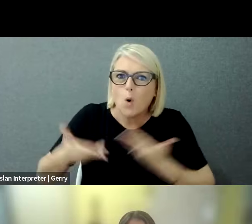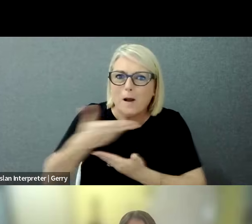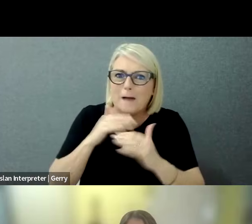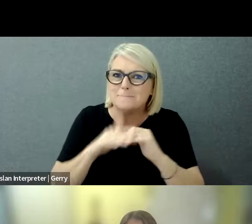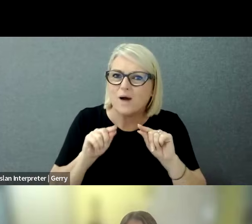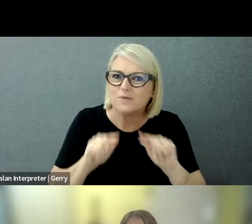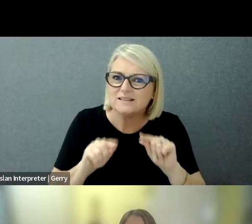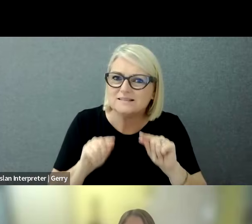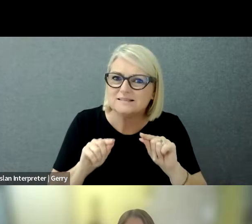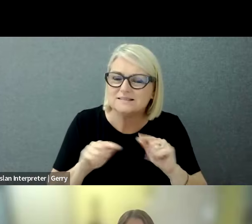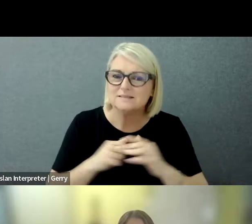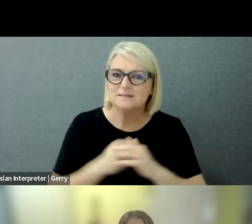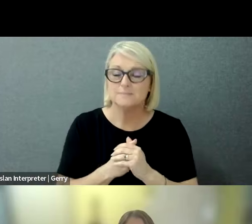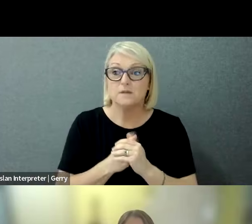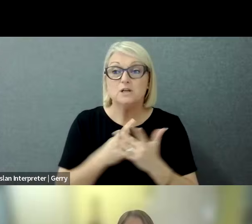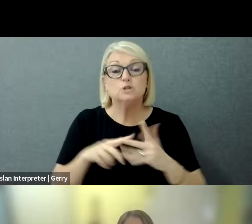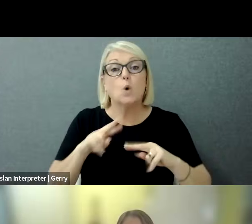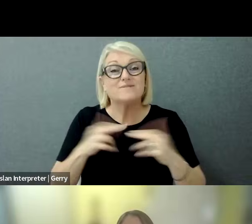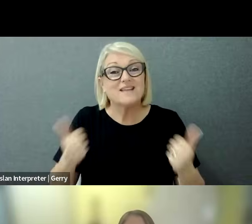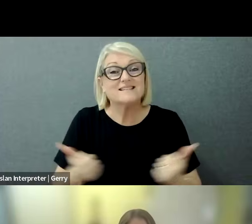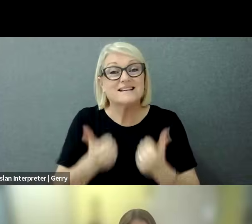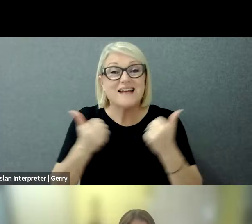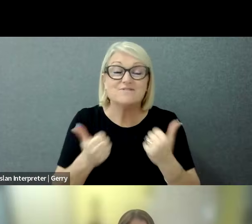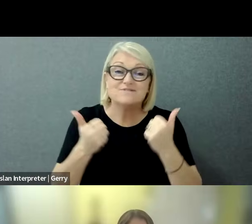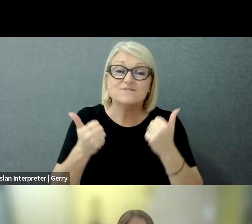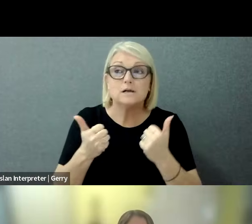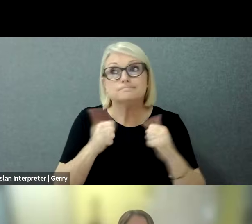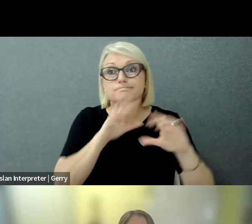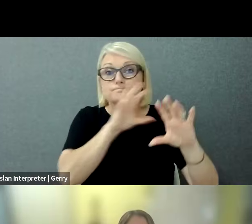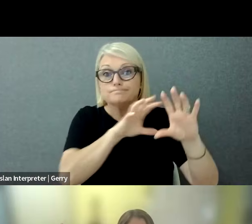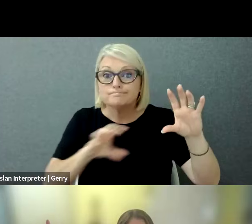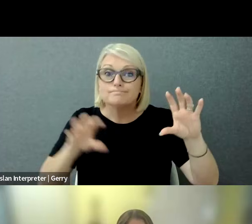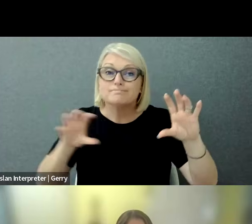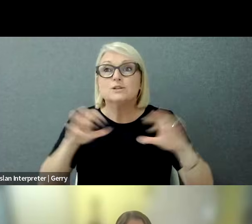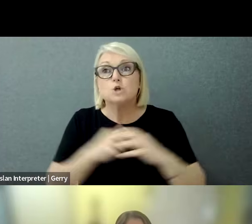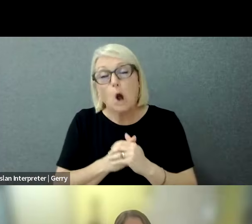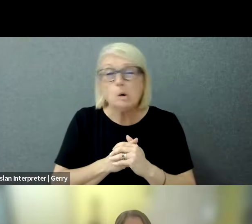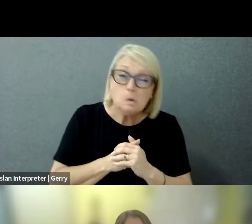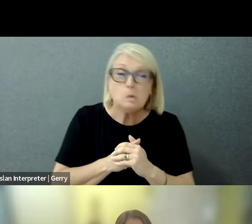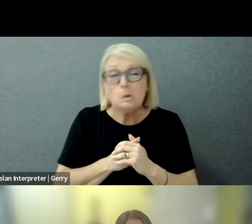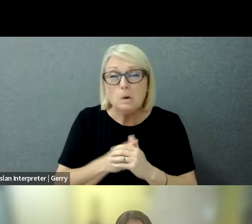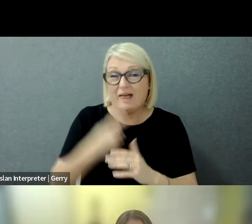If there was enough risk appetite to go, could we flip the question? Not what can the service is,